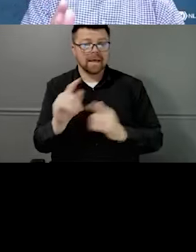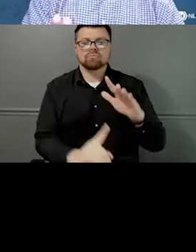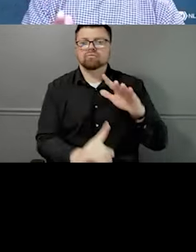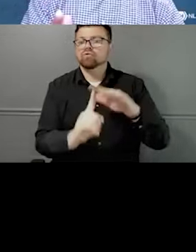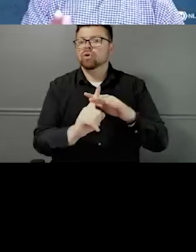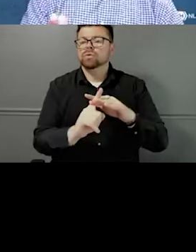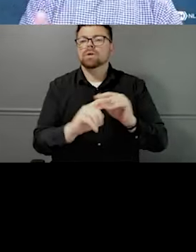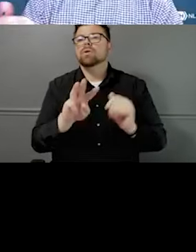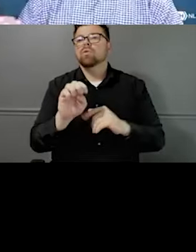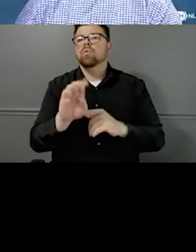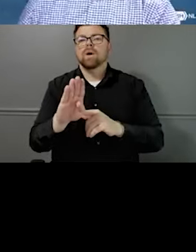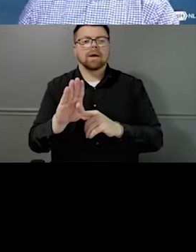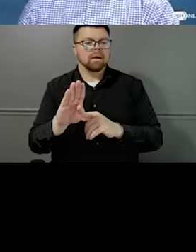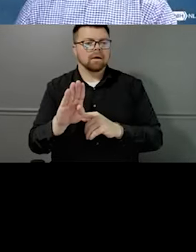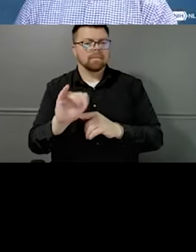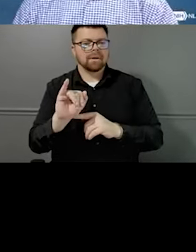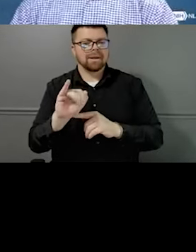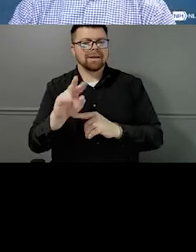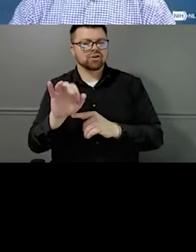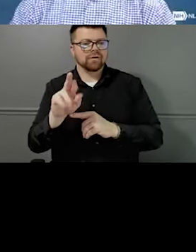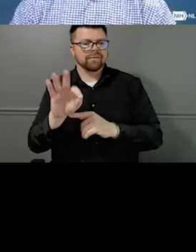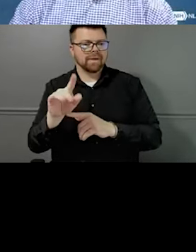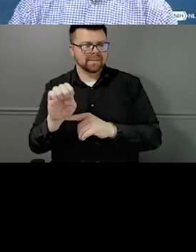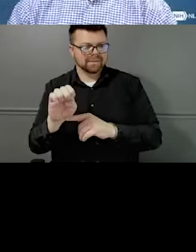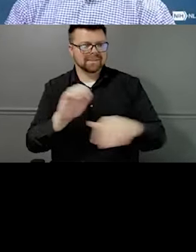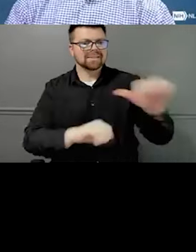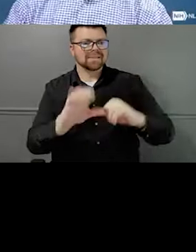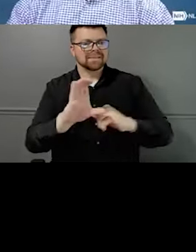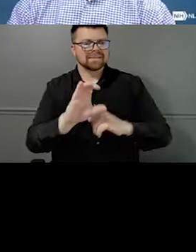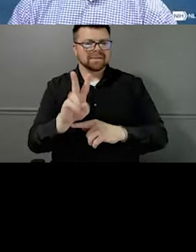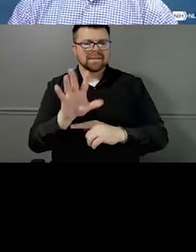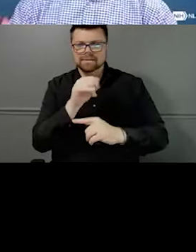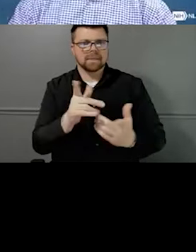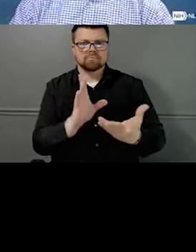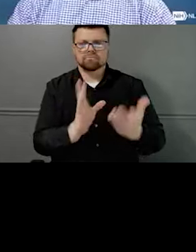and SciENcv is not part of the PDF that's produced once you